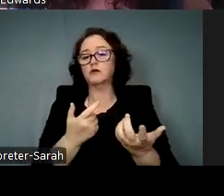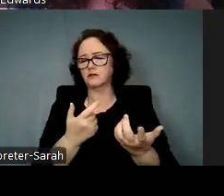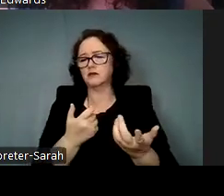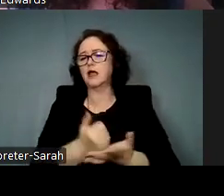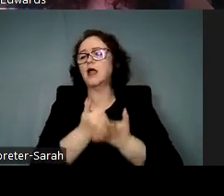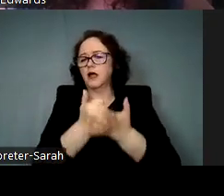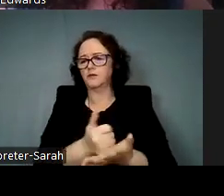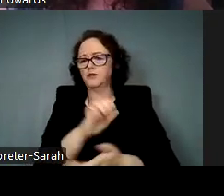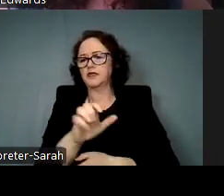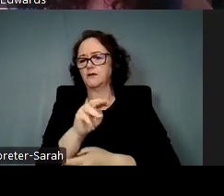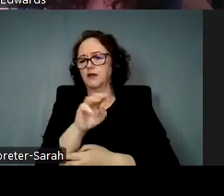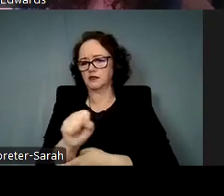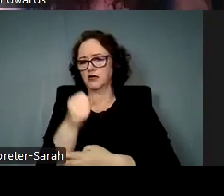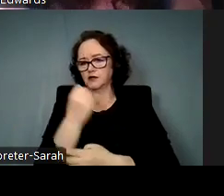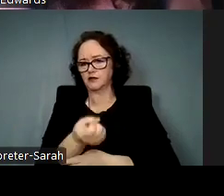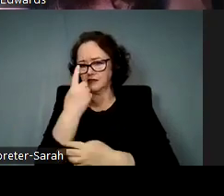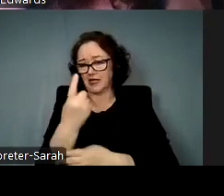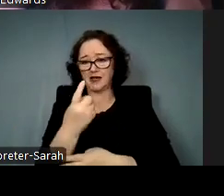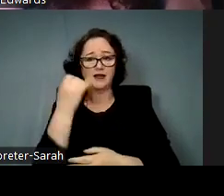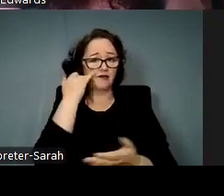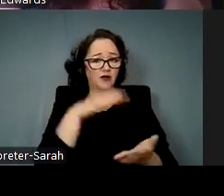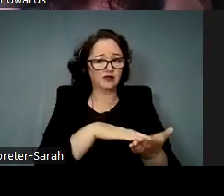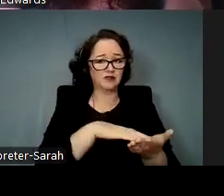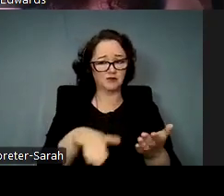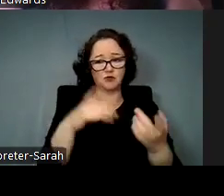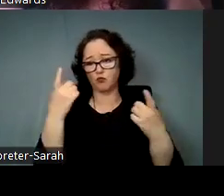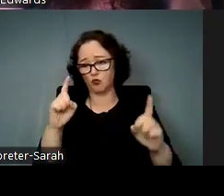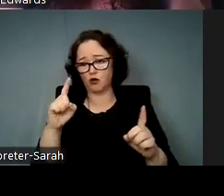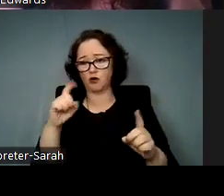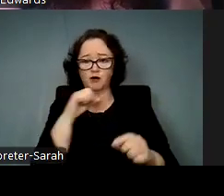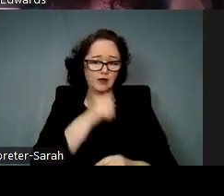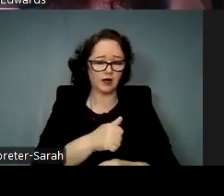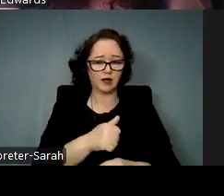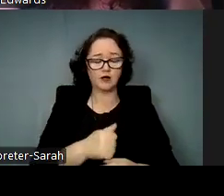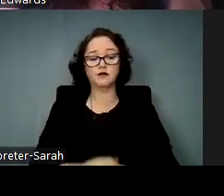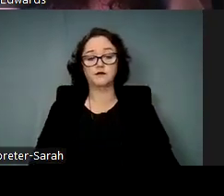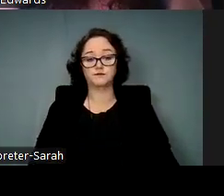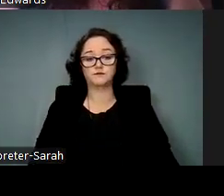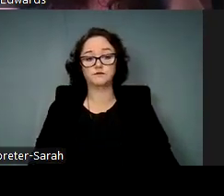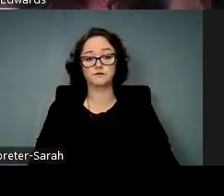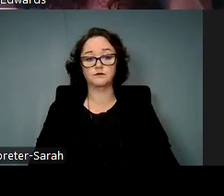how is that waiver actually working? The other really good thing about commenting, is it's a great opportunity for